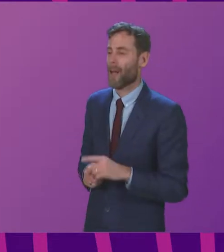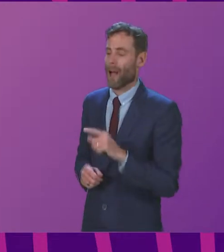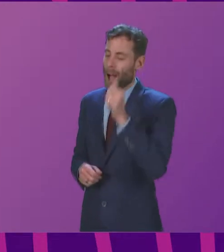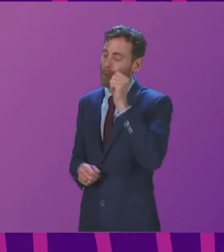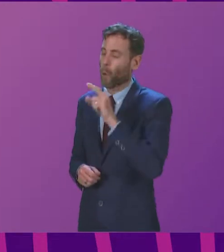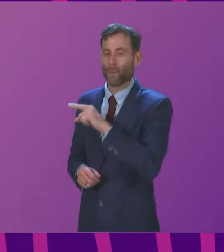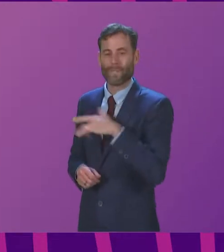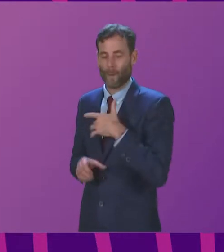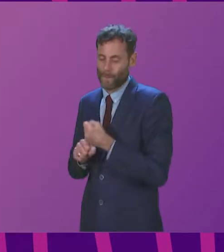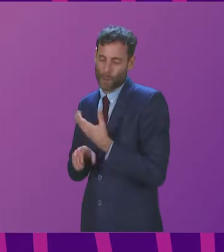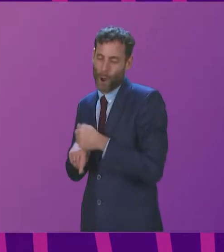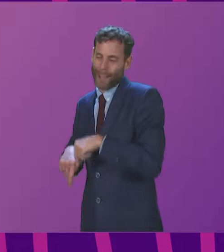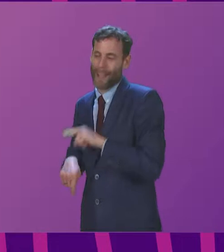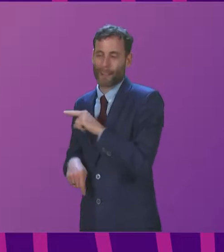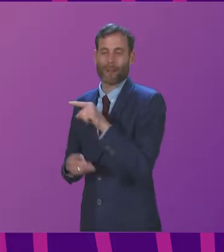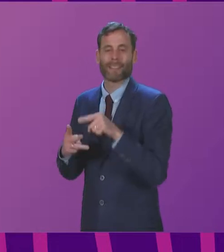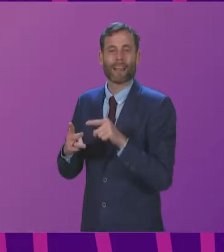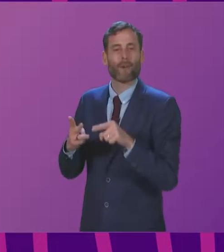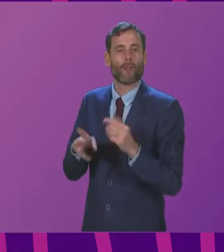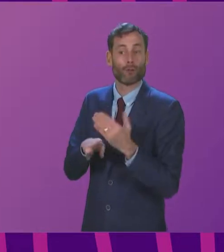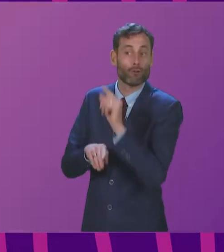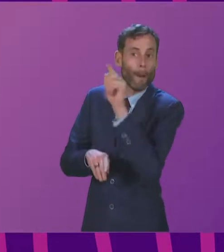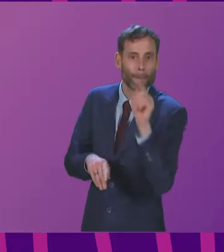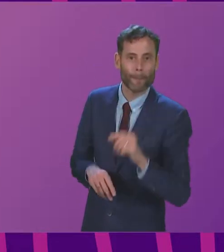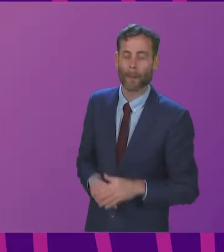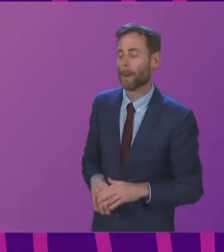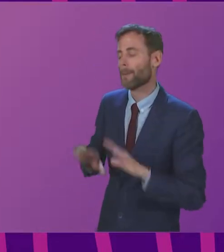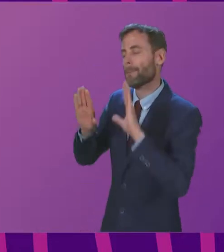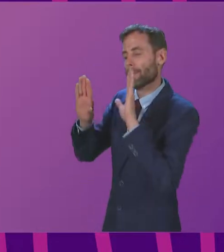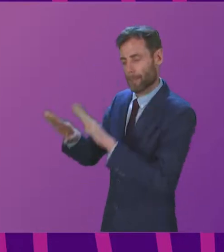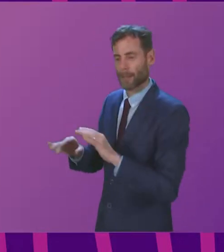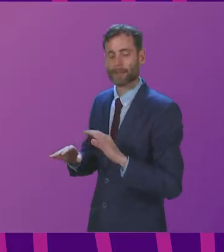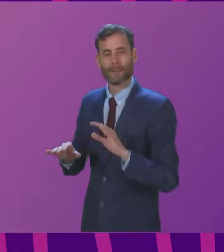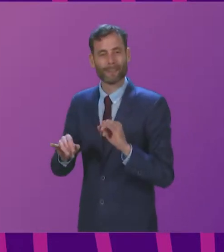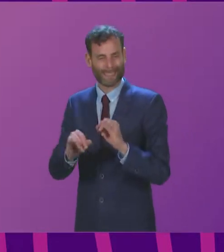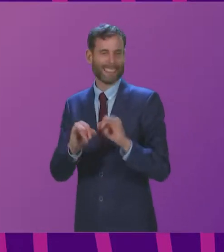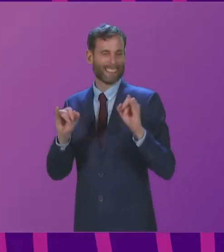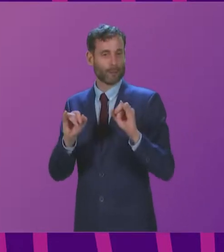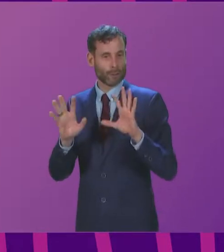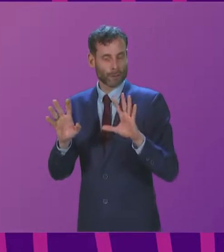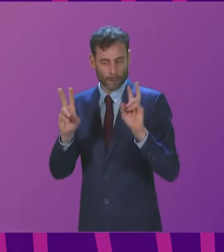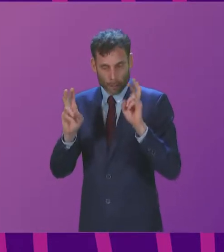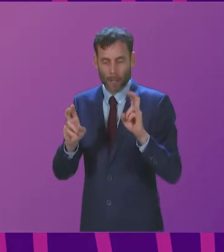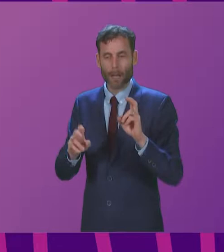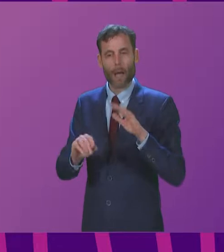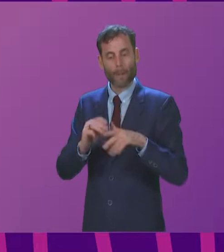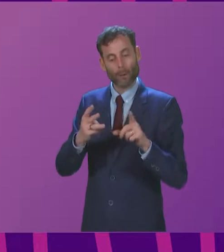More seriously, on the issue of the incorporation of the booster vaccine, I have said that work